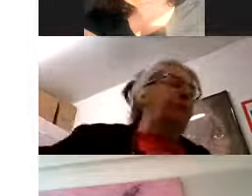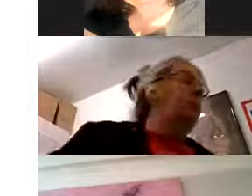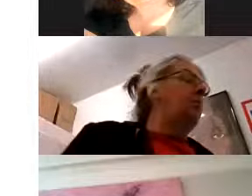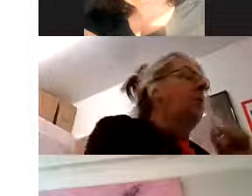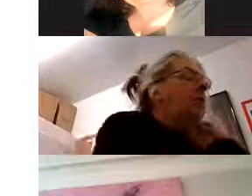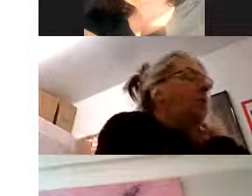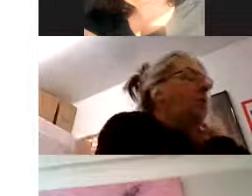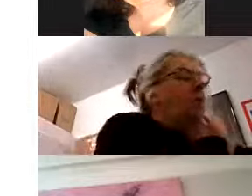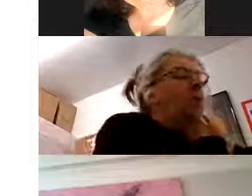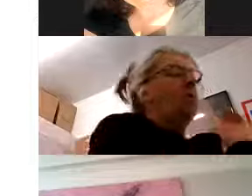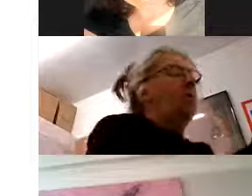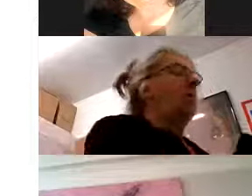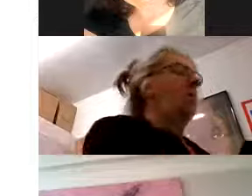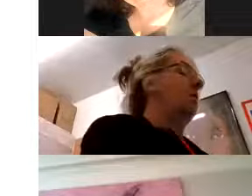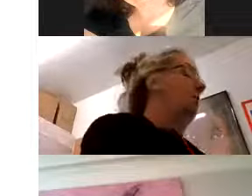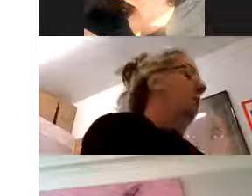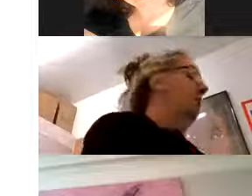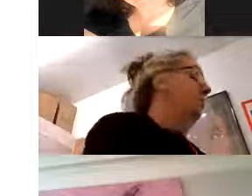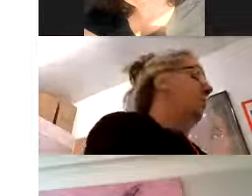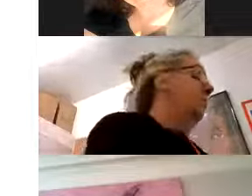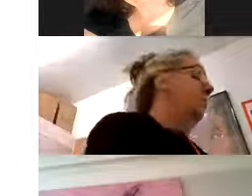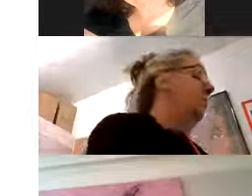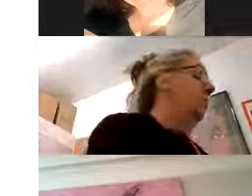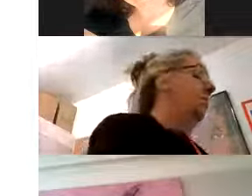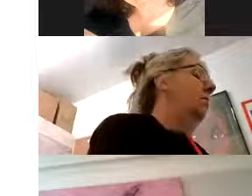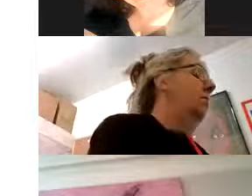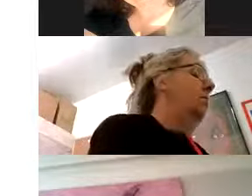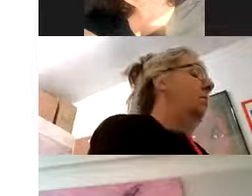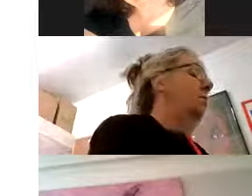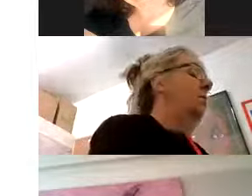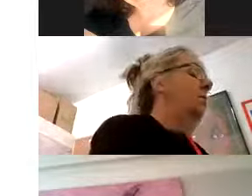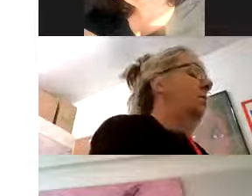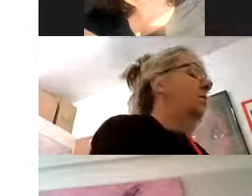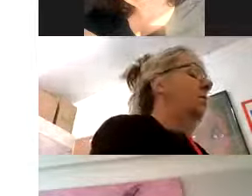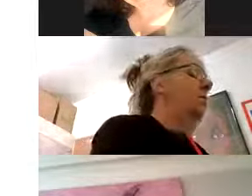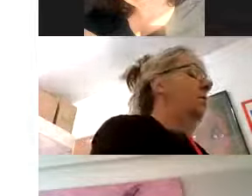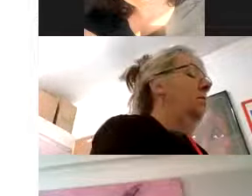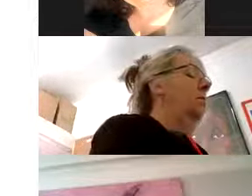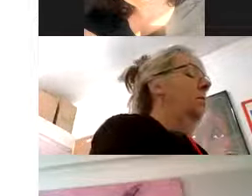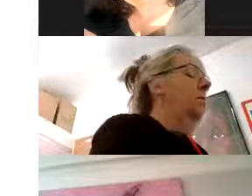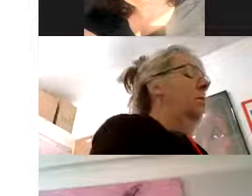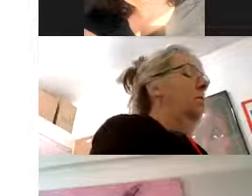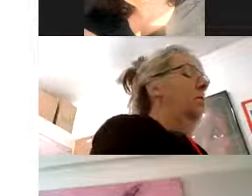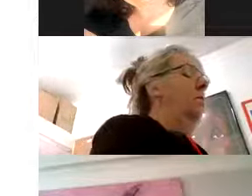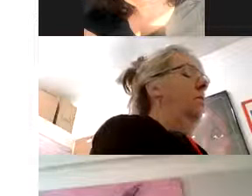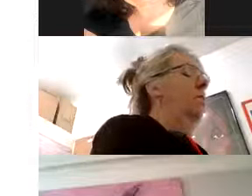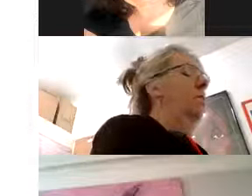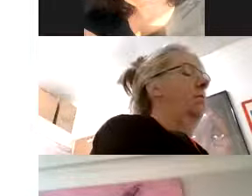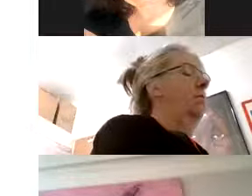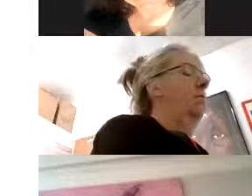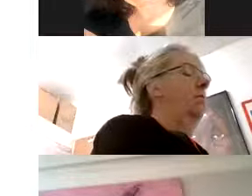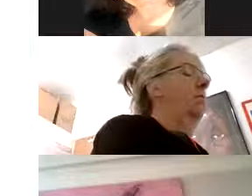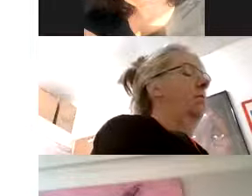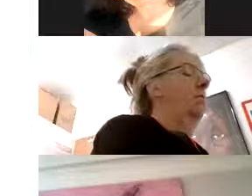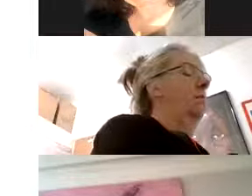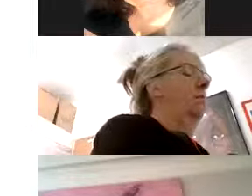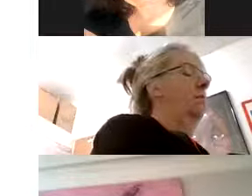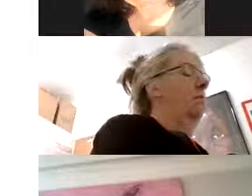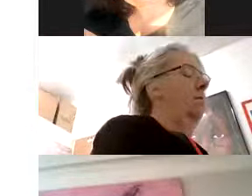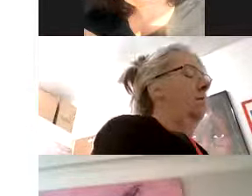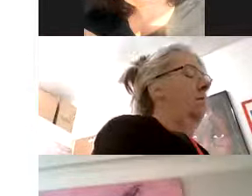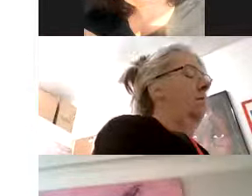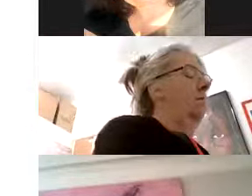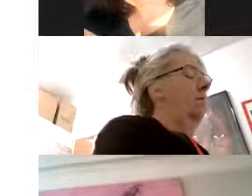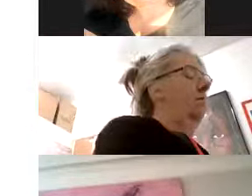virtual remote or digital and much much much much much much much much much much more so